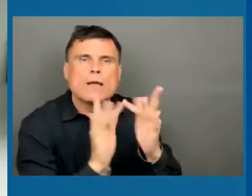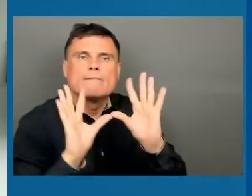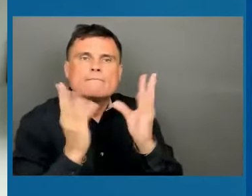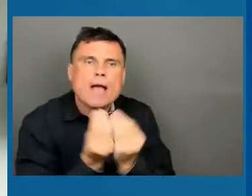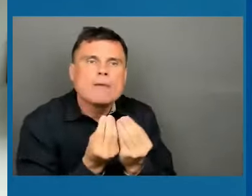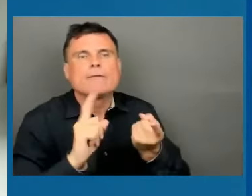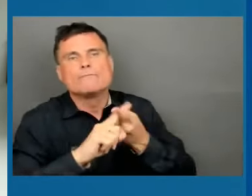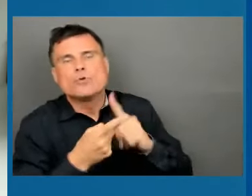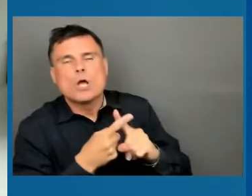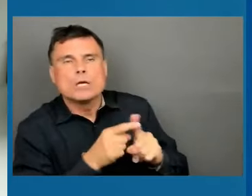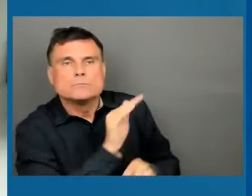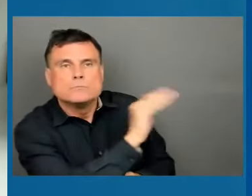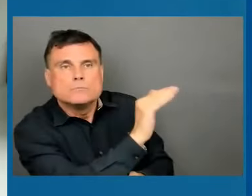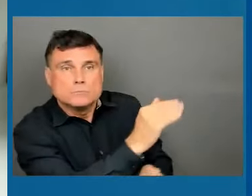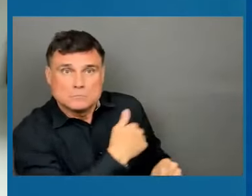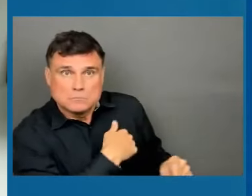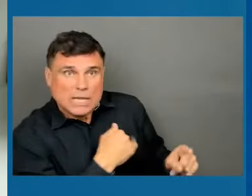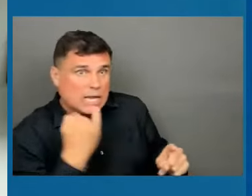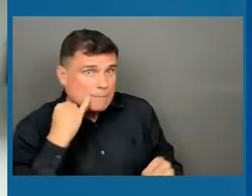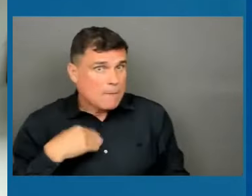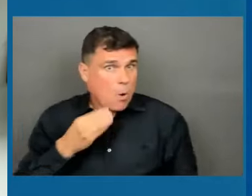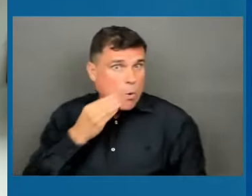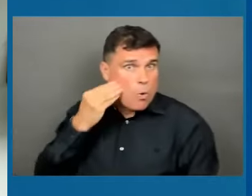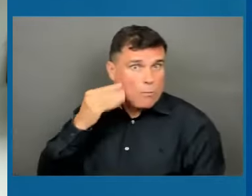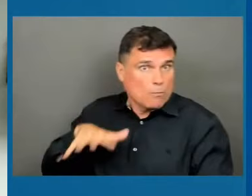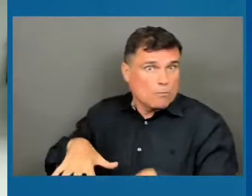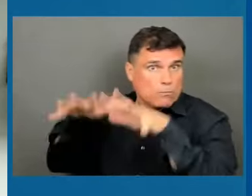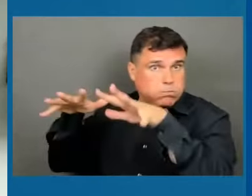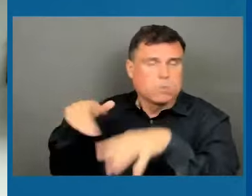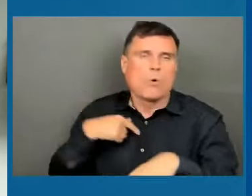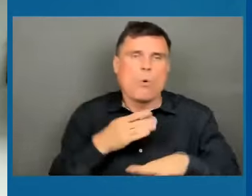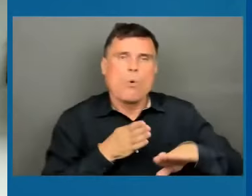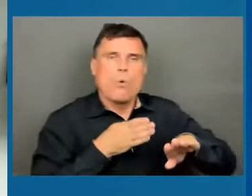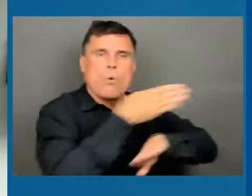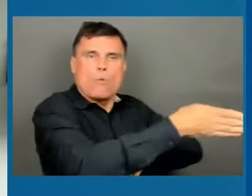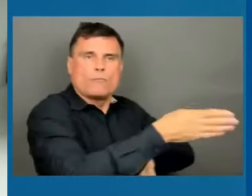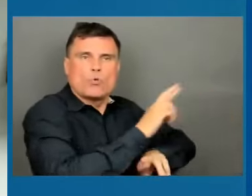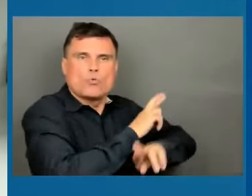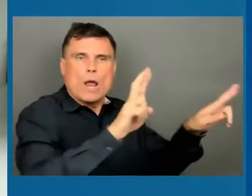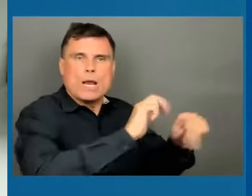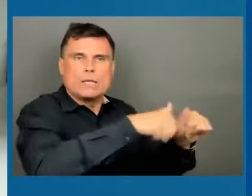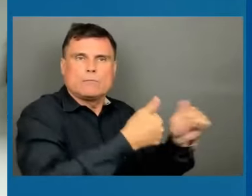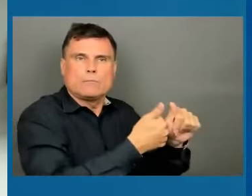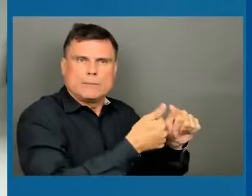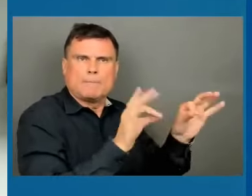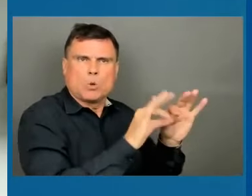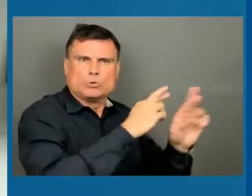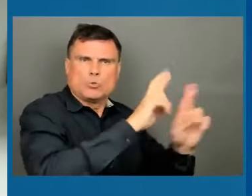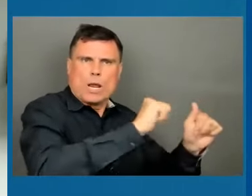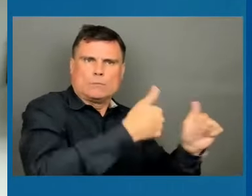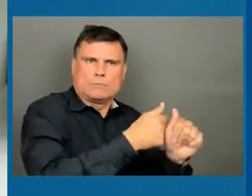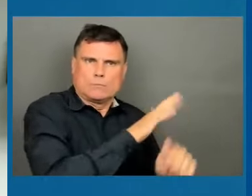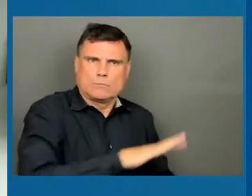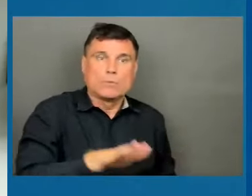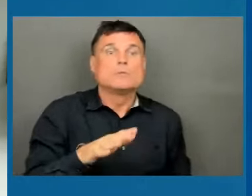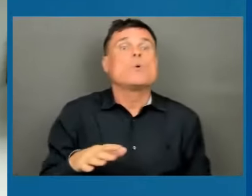wildfire crews to eliminate flood damage and get people out of when necessary. The greatest